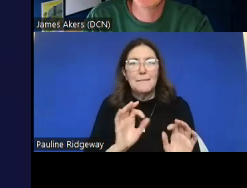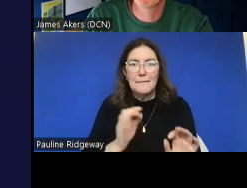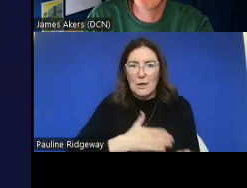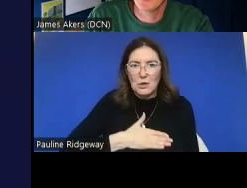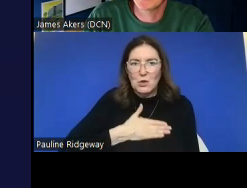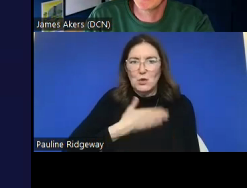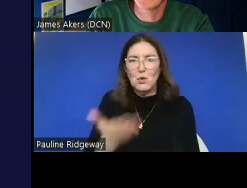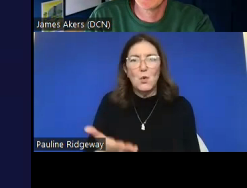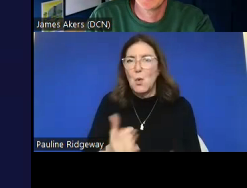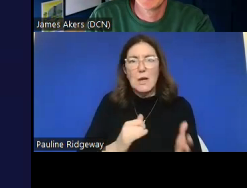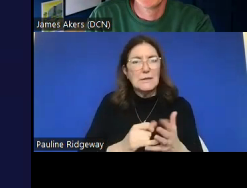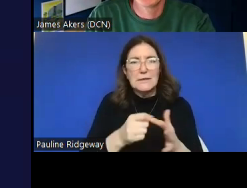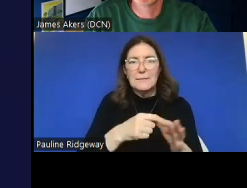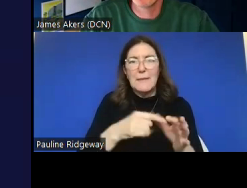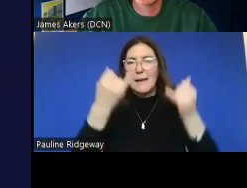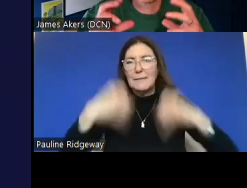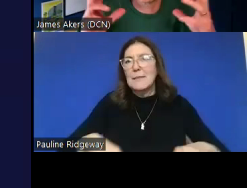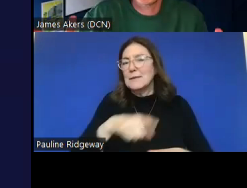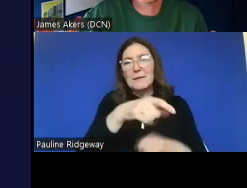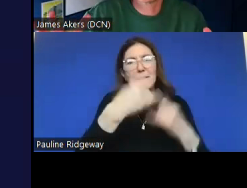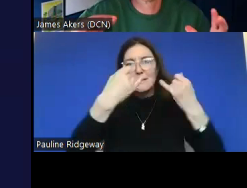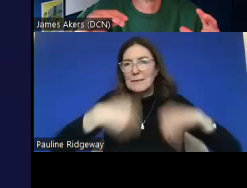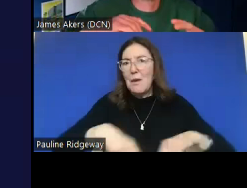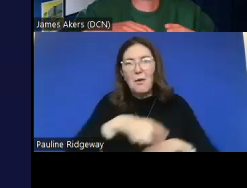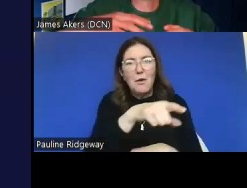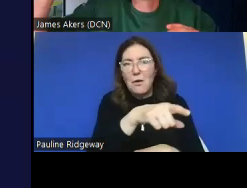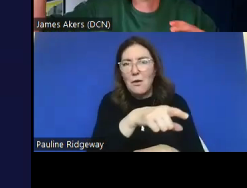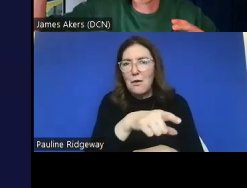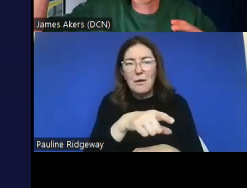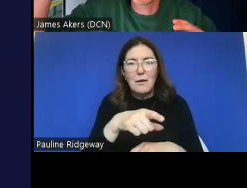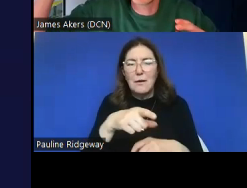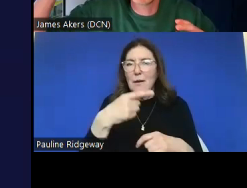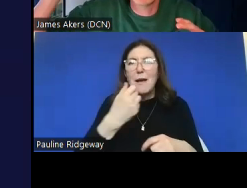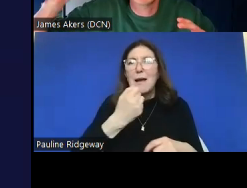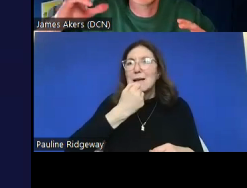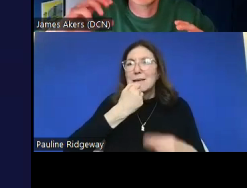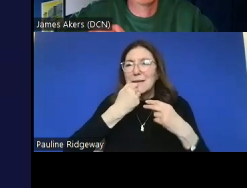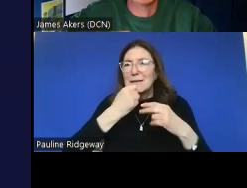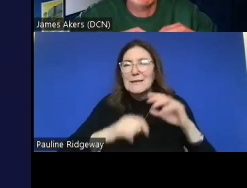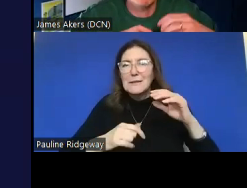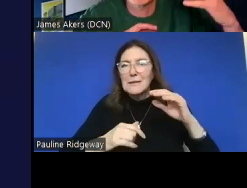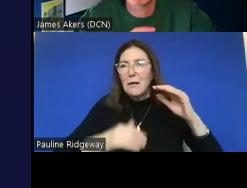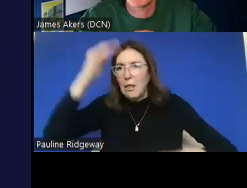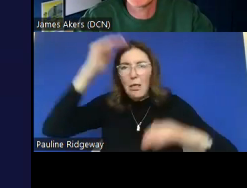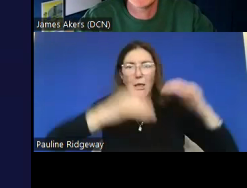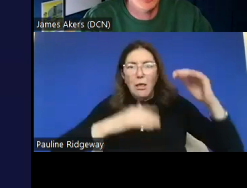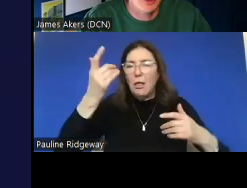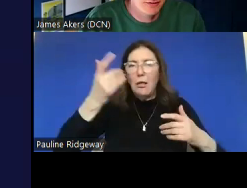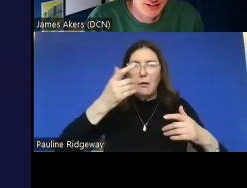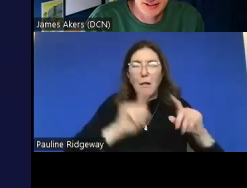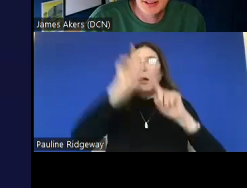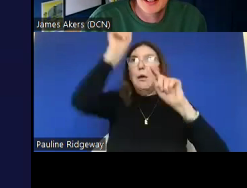It ruins things. It ruins your stats. Your numbers might be all over the place. You'll see big spikes in traffic.